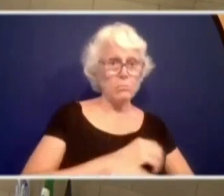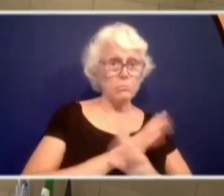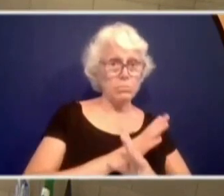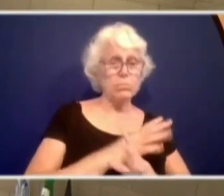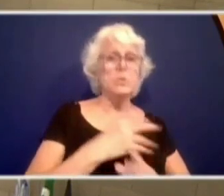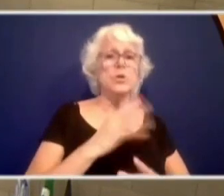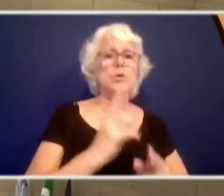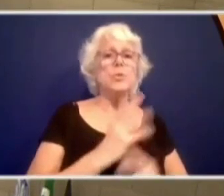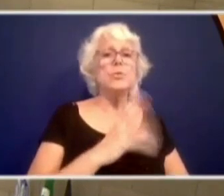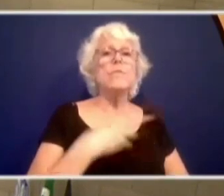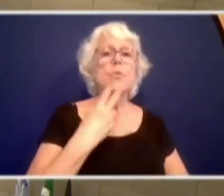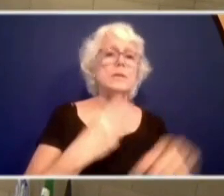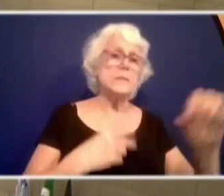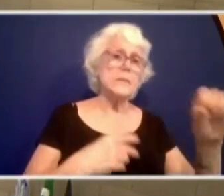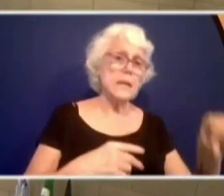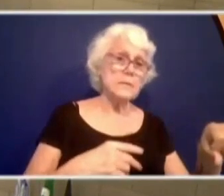Yes. Yeah.